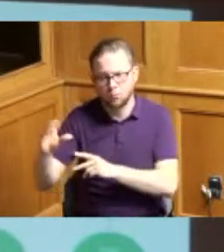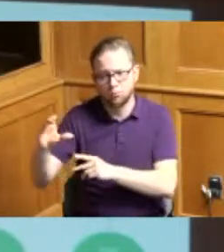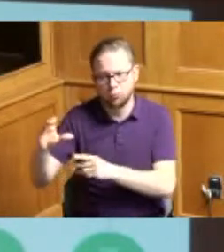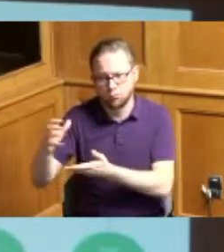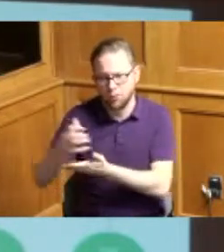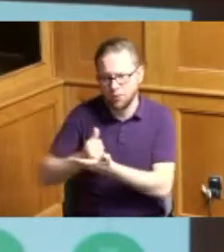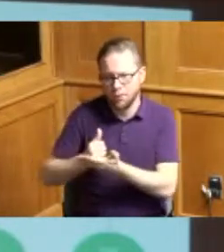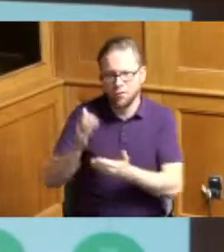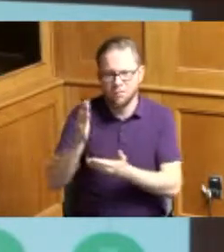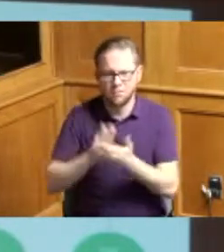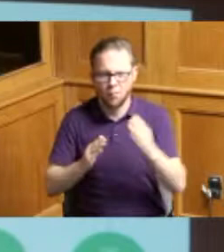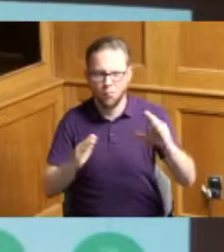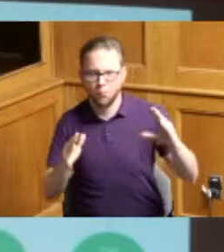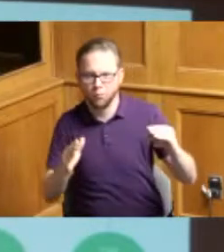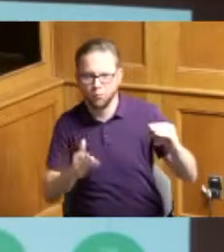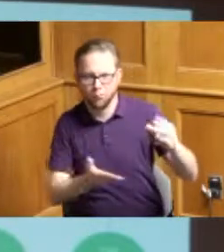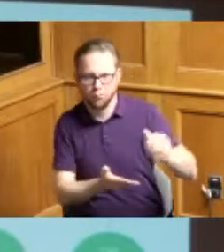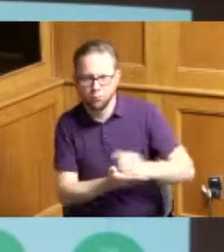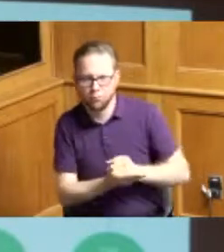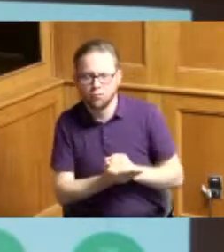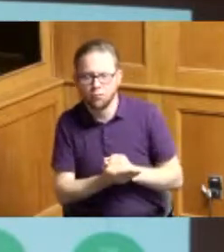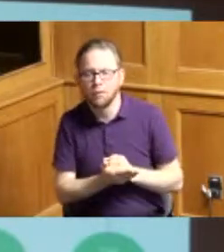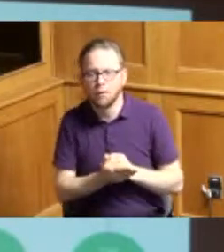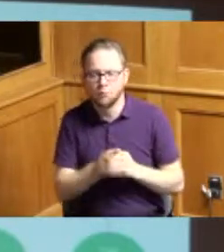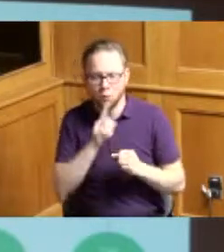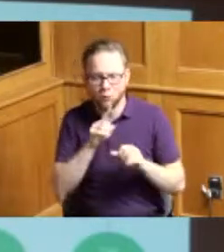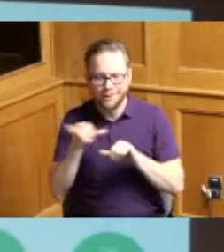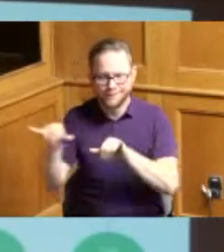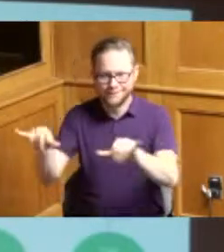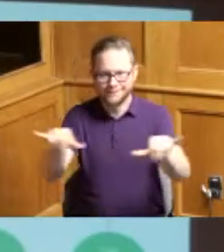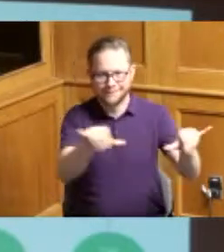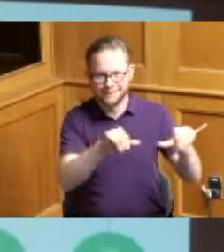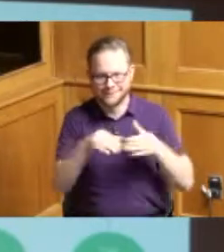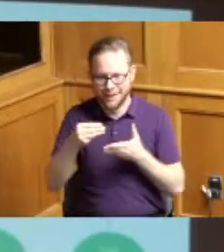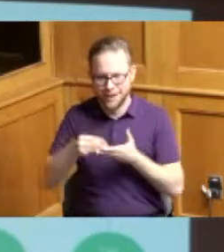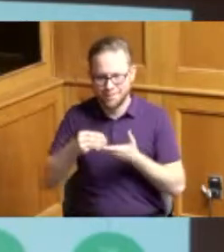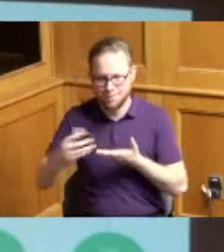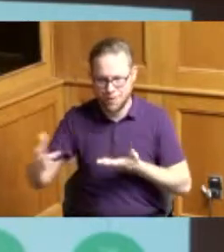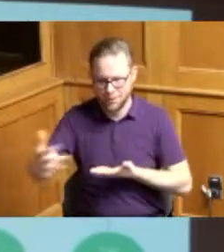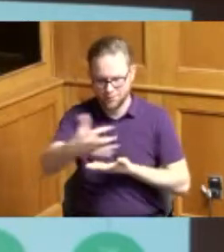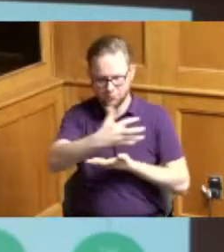people paying more but it's really generating the same amount of money throughout the whole system